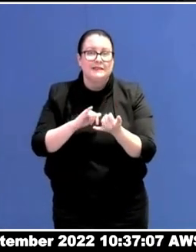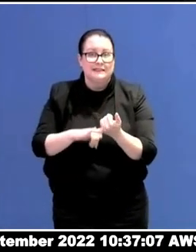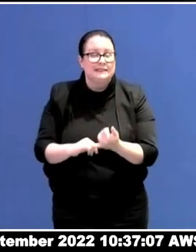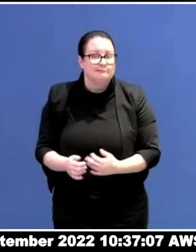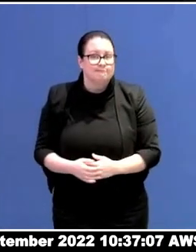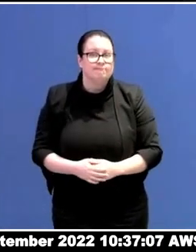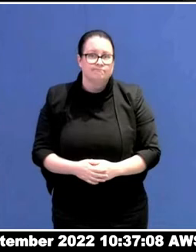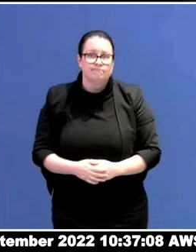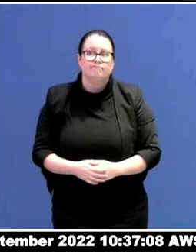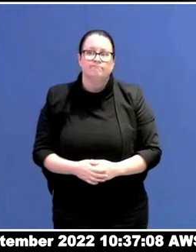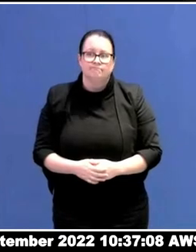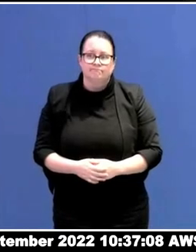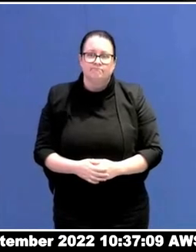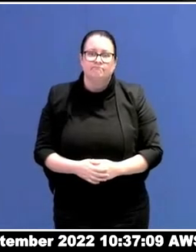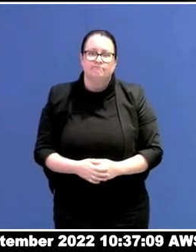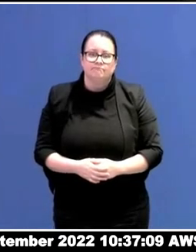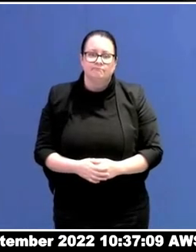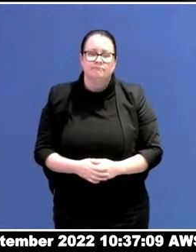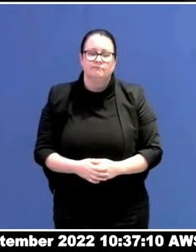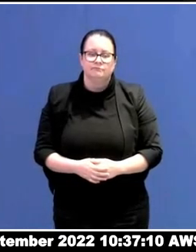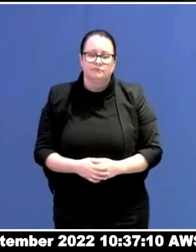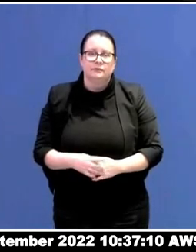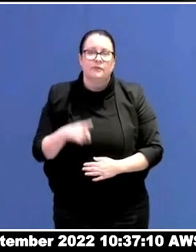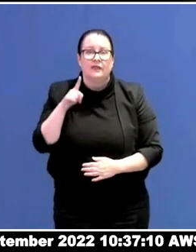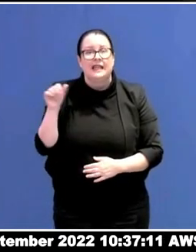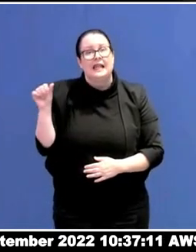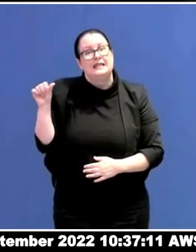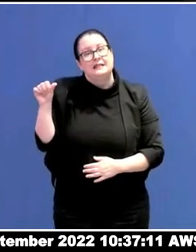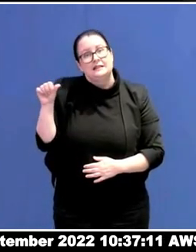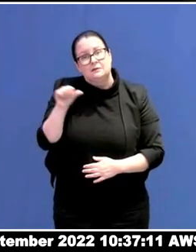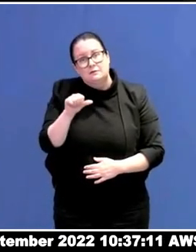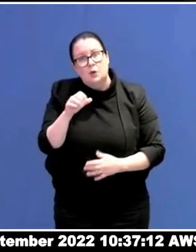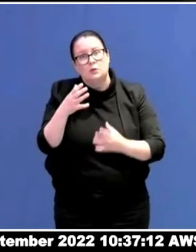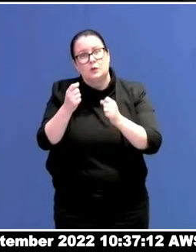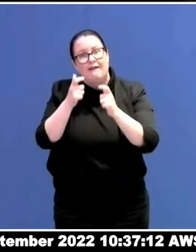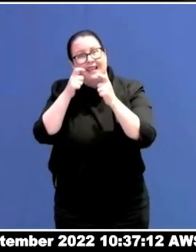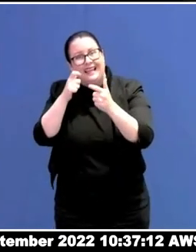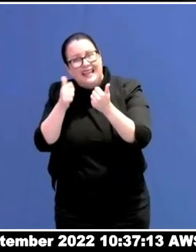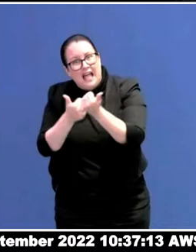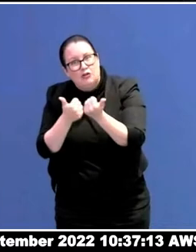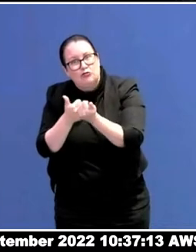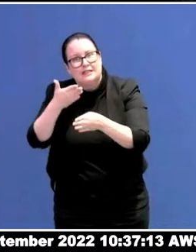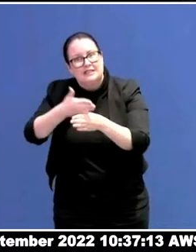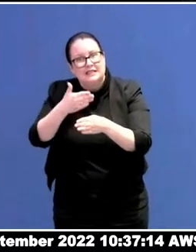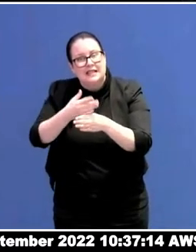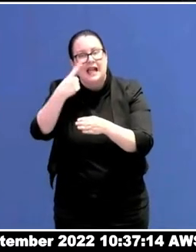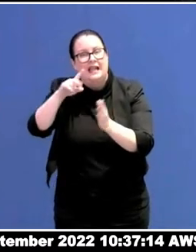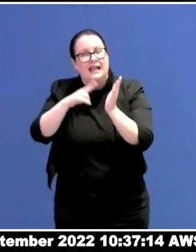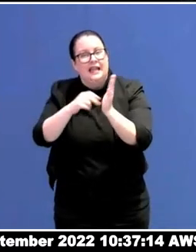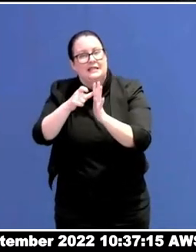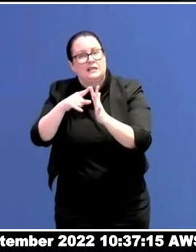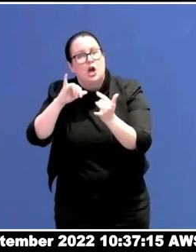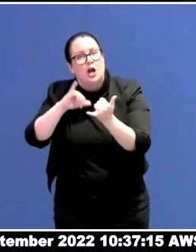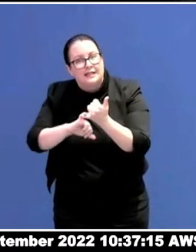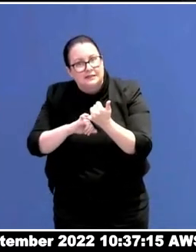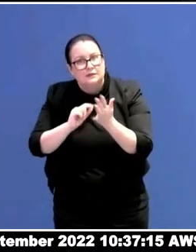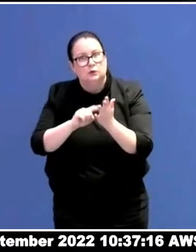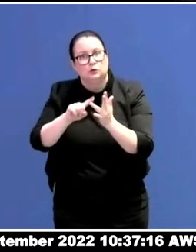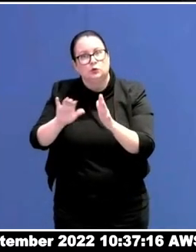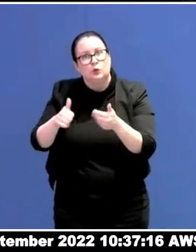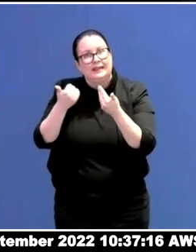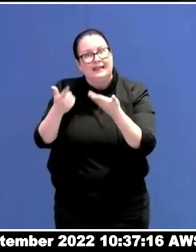He does - is supposed to have carers and NDIS funding to provide him with a place